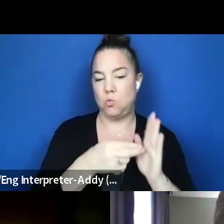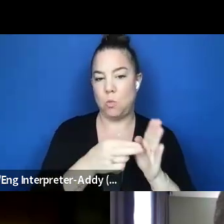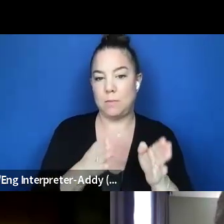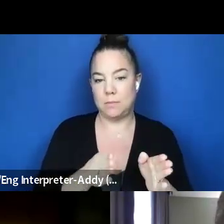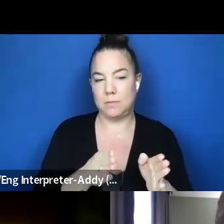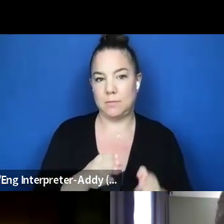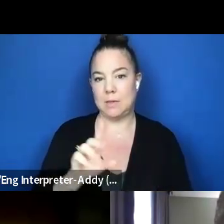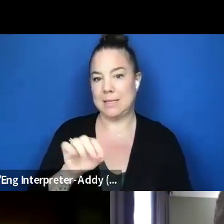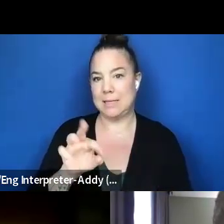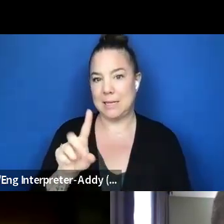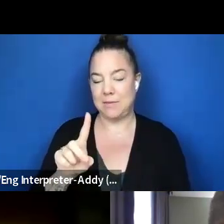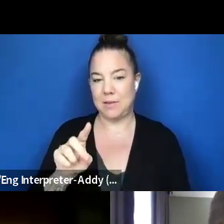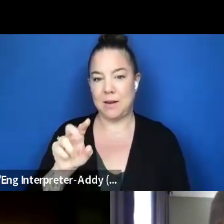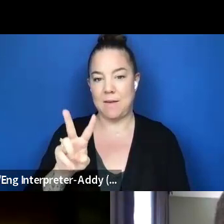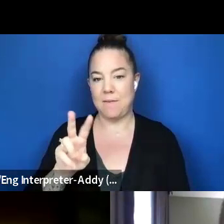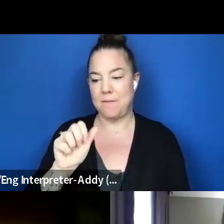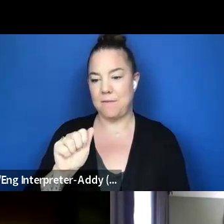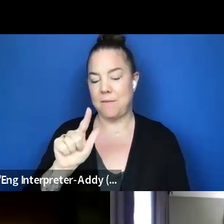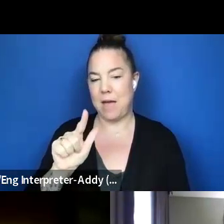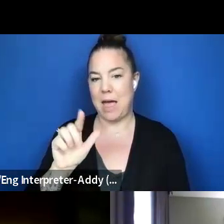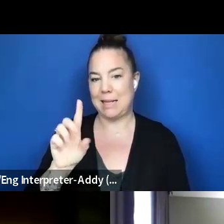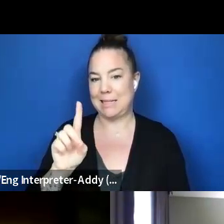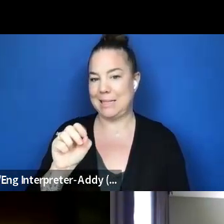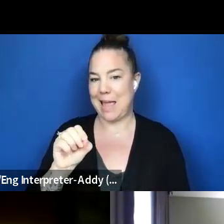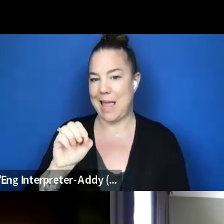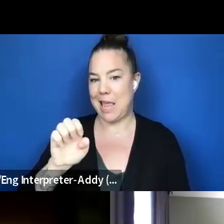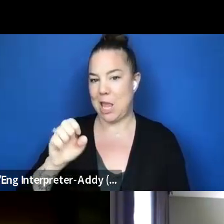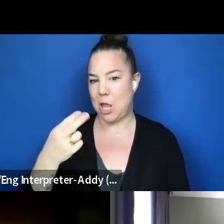Adeleigh Belyeu: David Valdeo Adeleigh Belyeu: out of California.